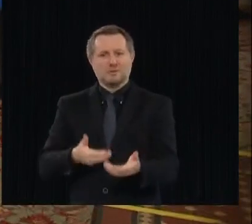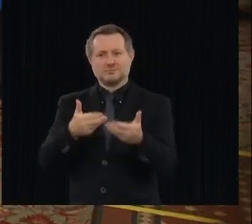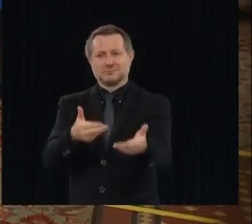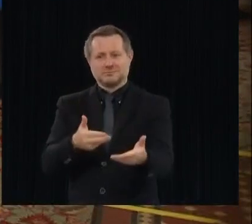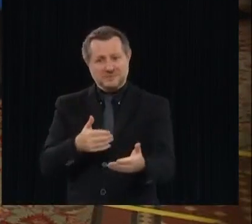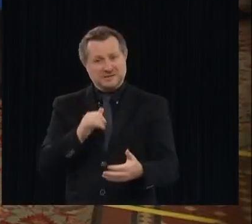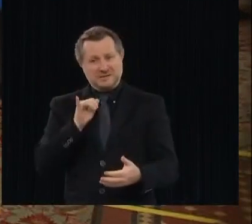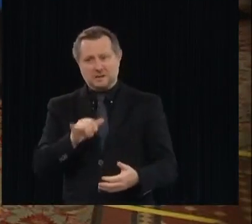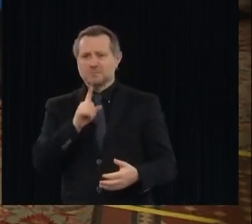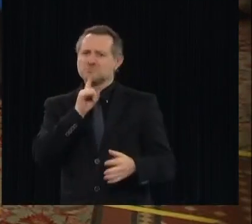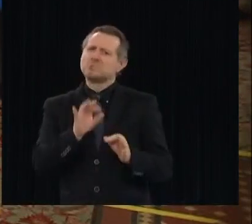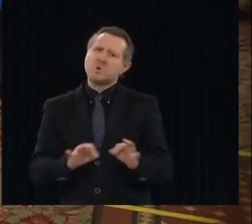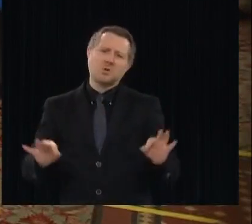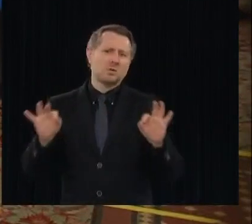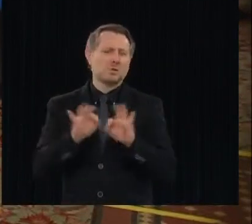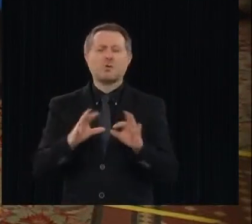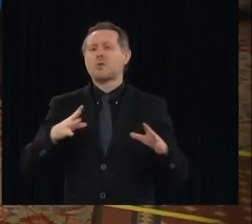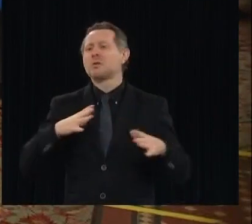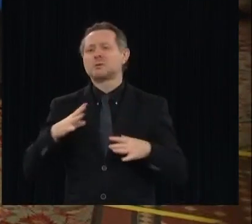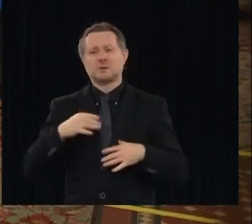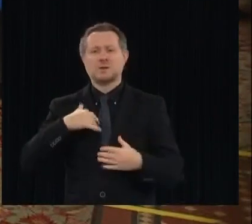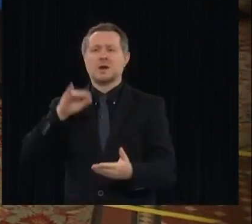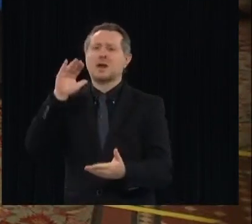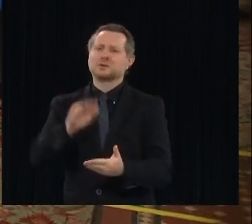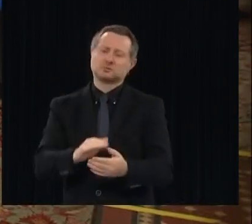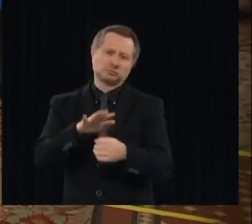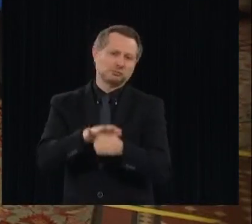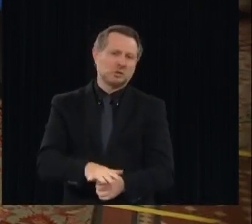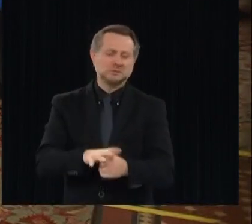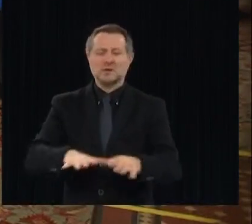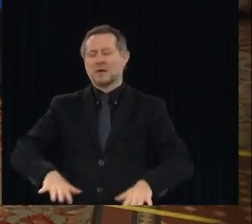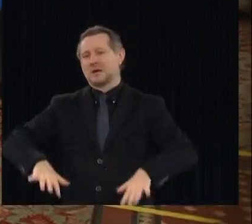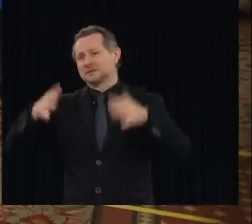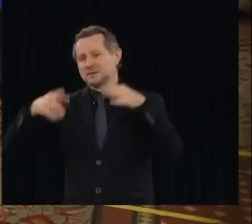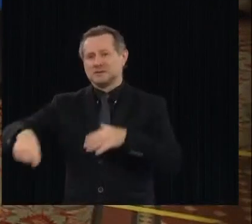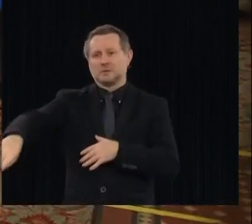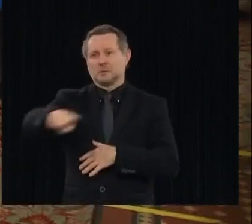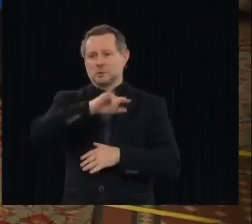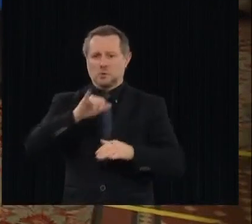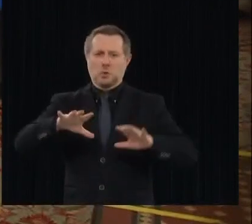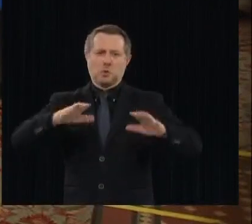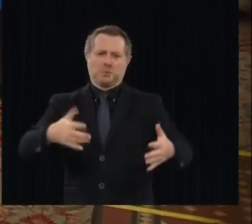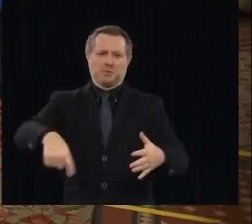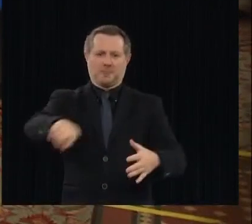A HAND-ME-DOWN.